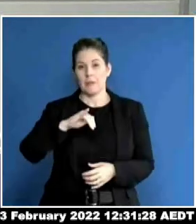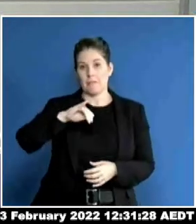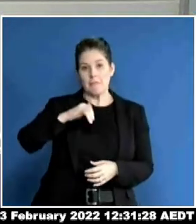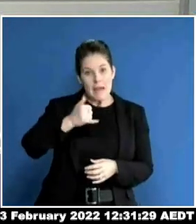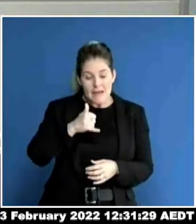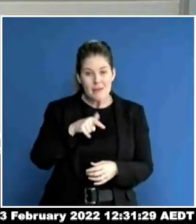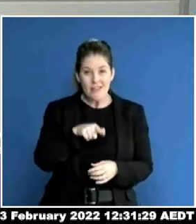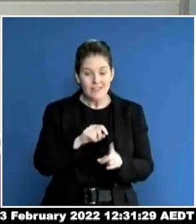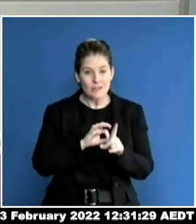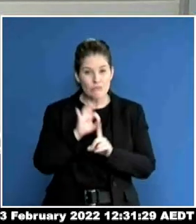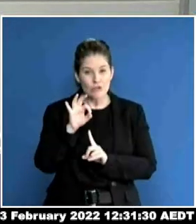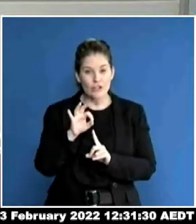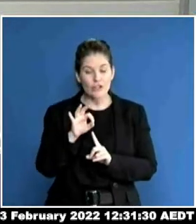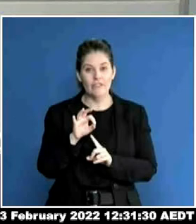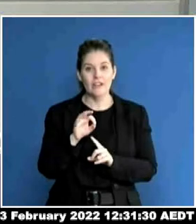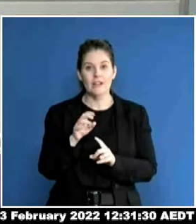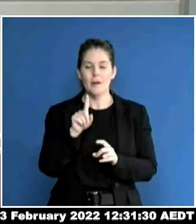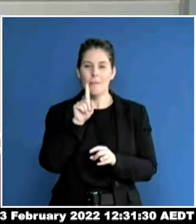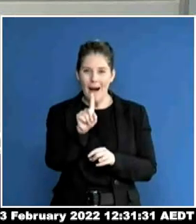seems that those - the maths will dictate what they do.